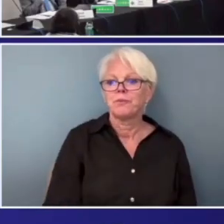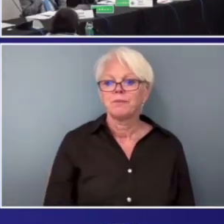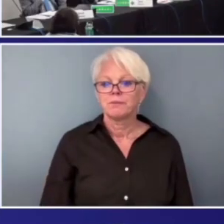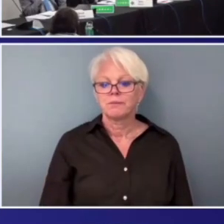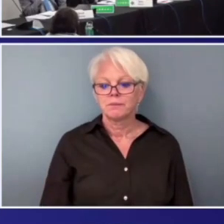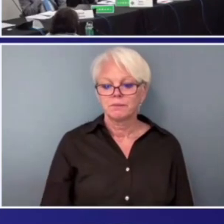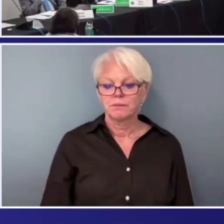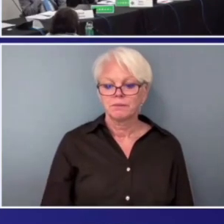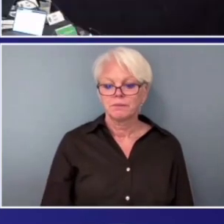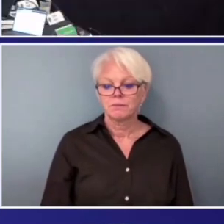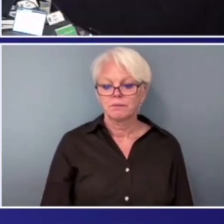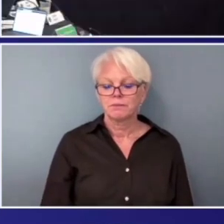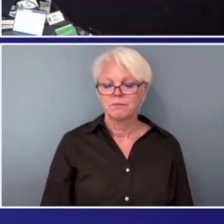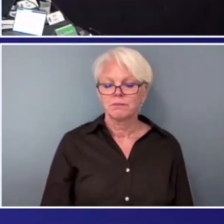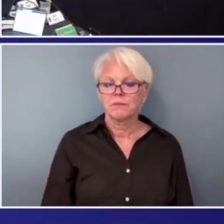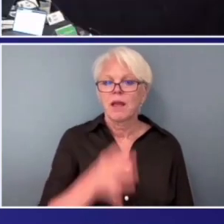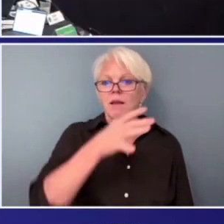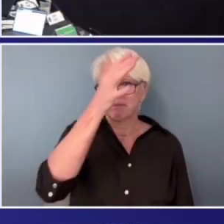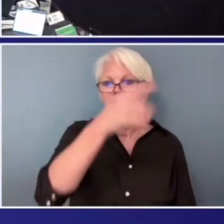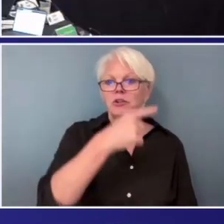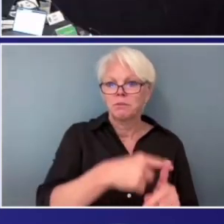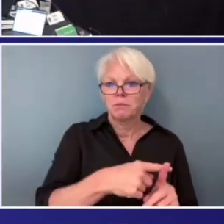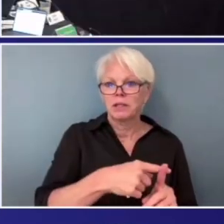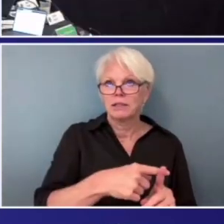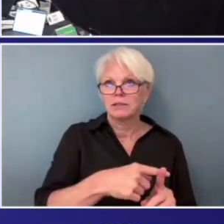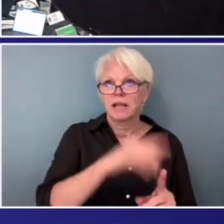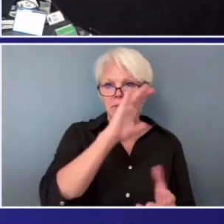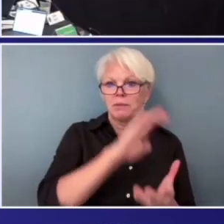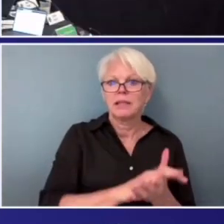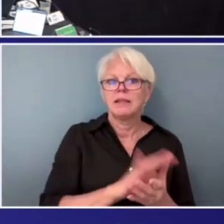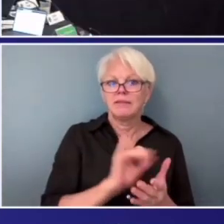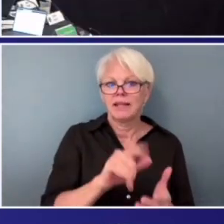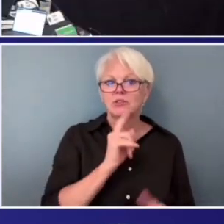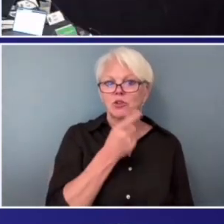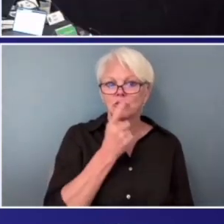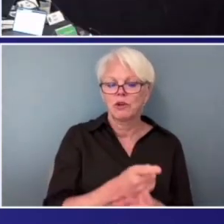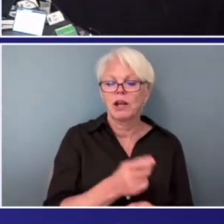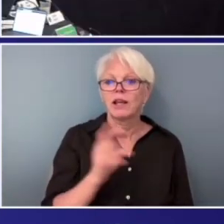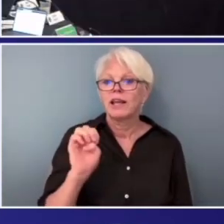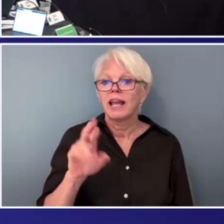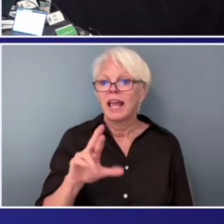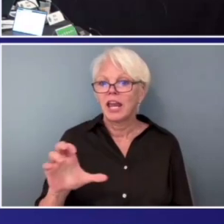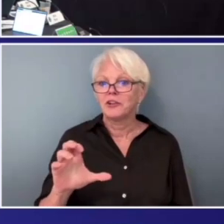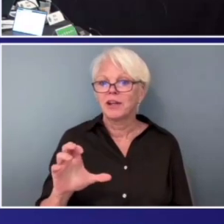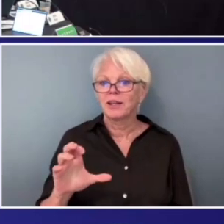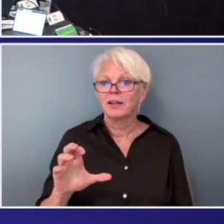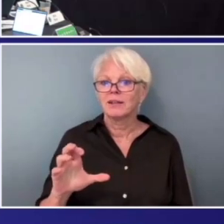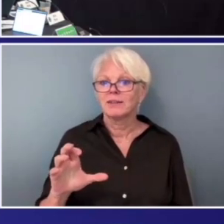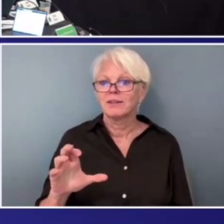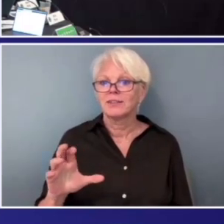Parent PLUS. I believe that's correct. Eric is giving me the thumbs up, so I'm correct.